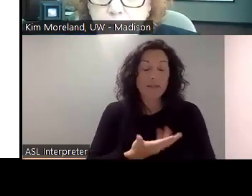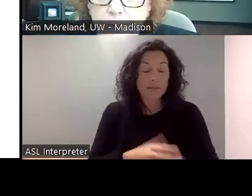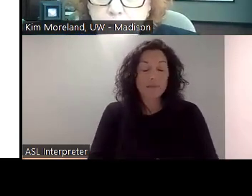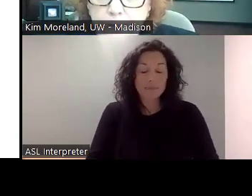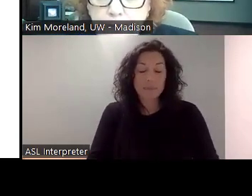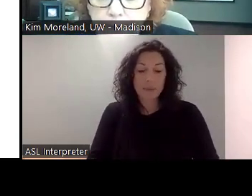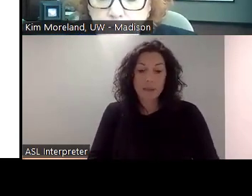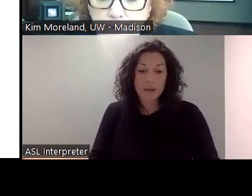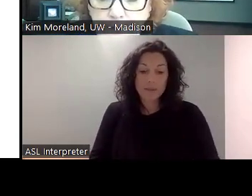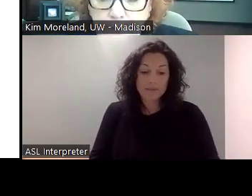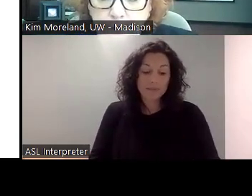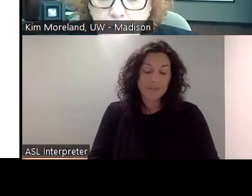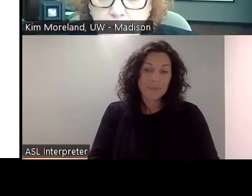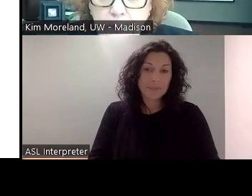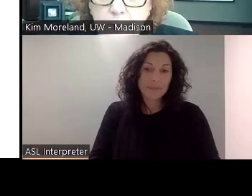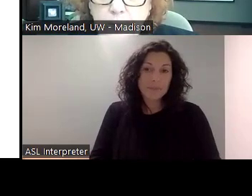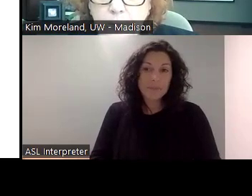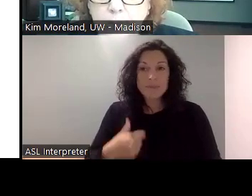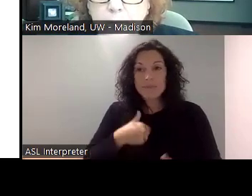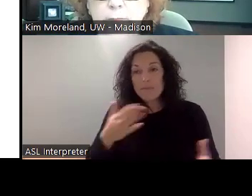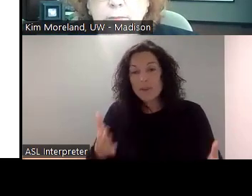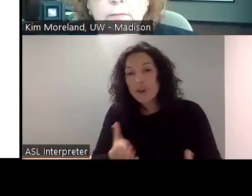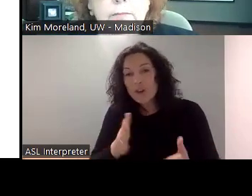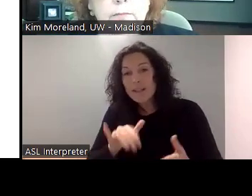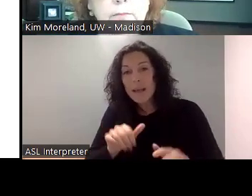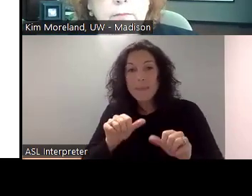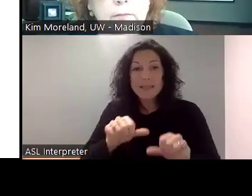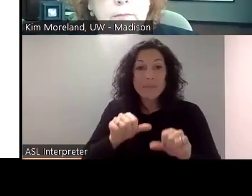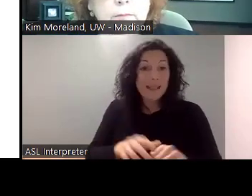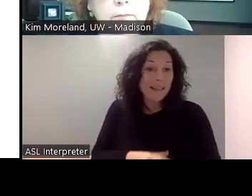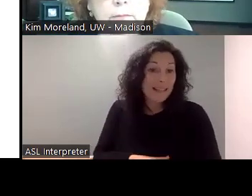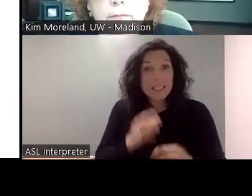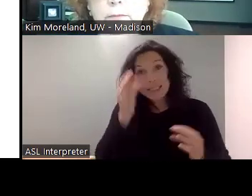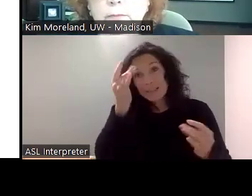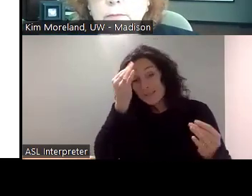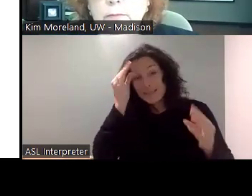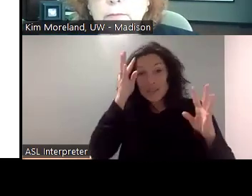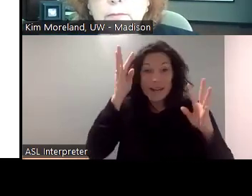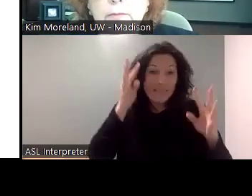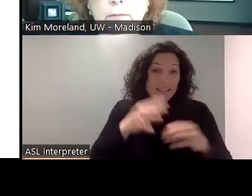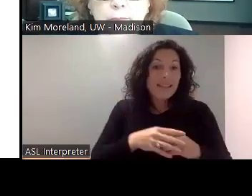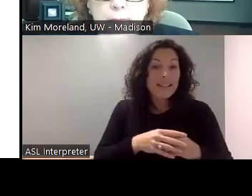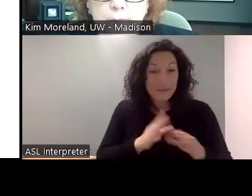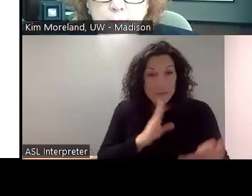So I would encourage that possibility and happy to answer more questions about that